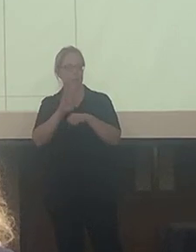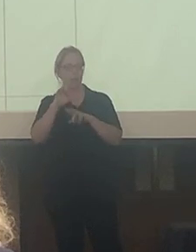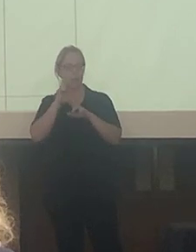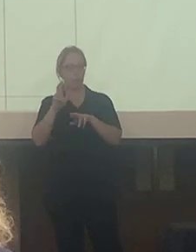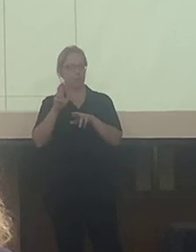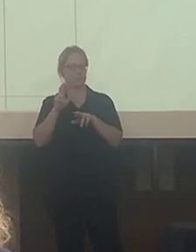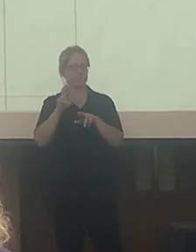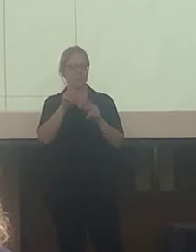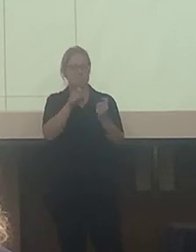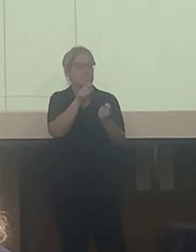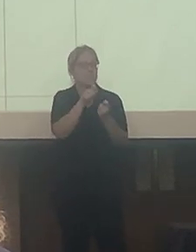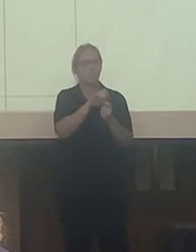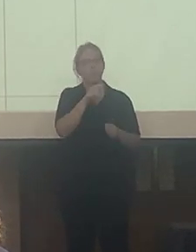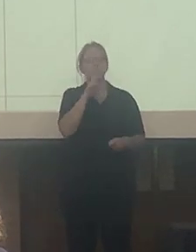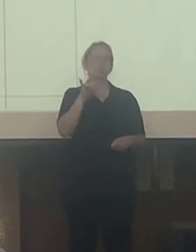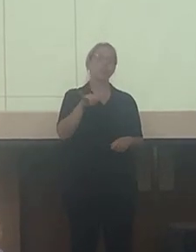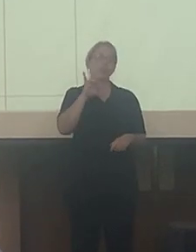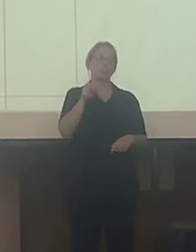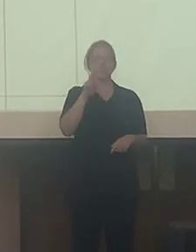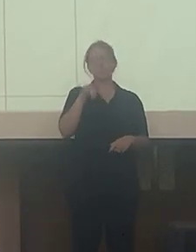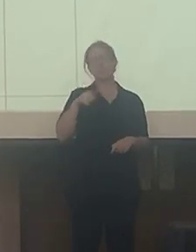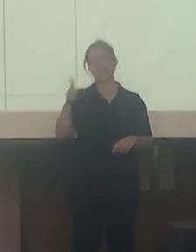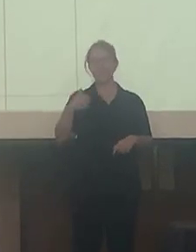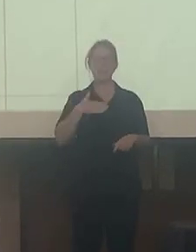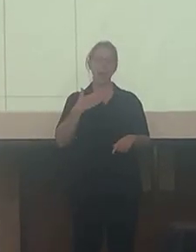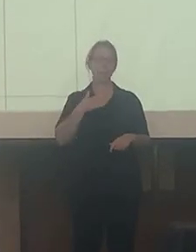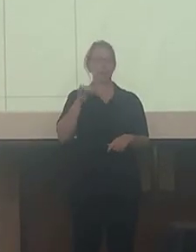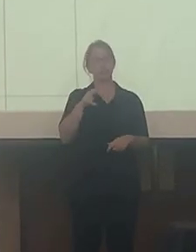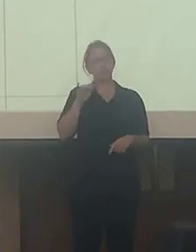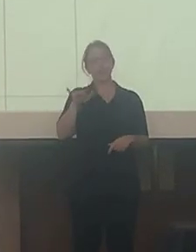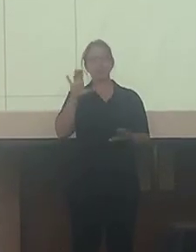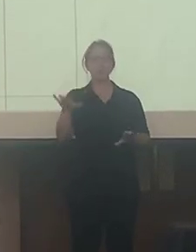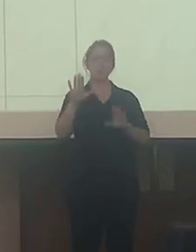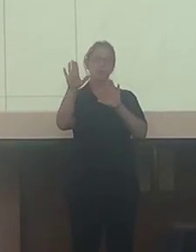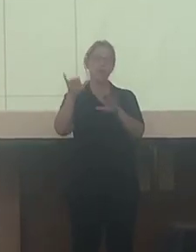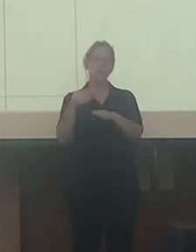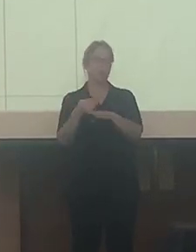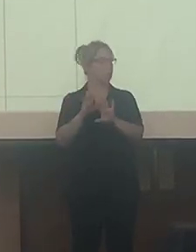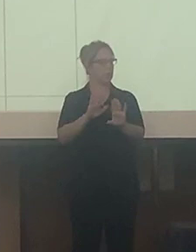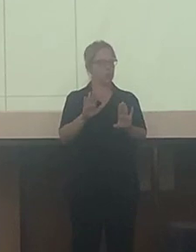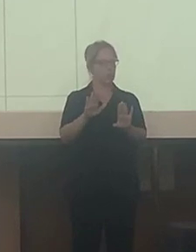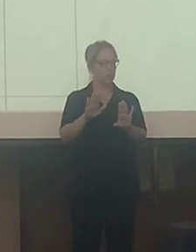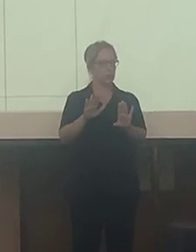not just oh johnny is so happy he's doing a great job should we you know johnny is is um